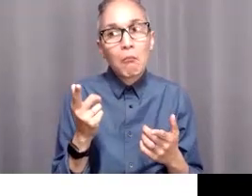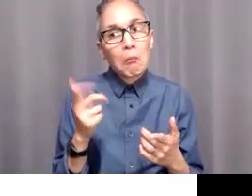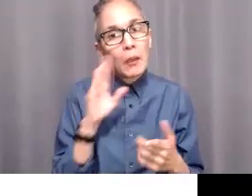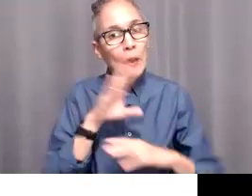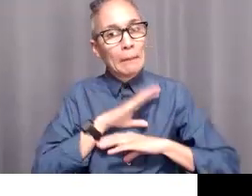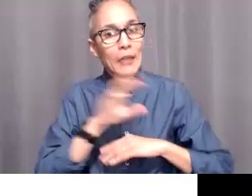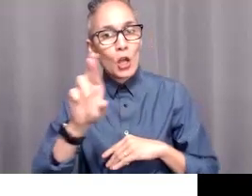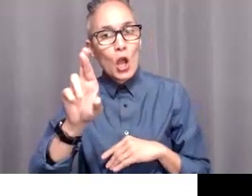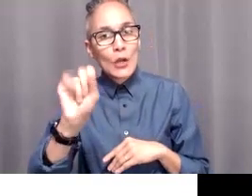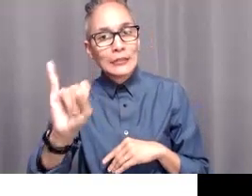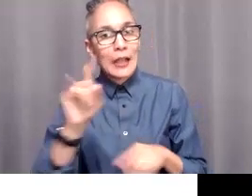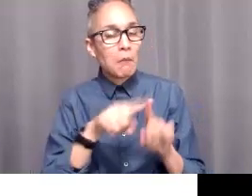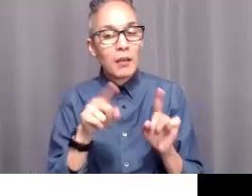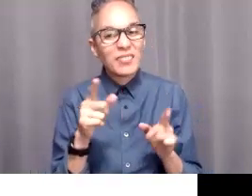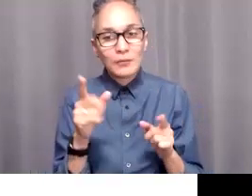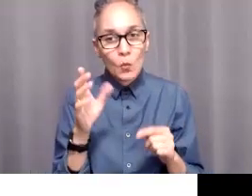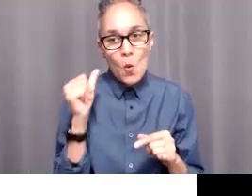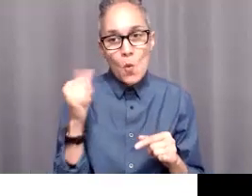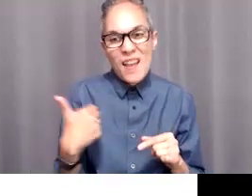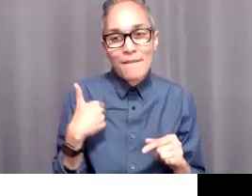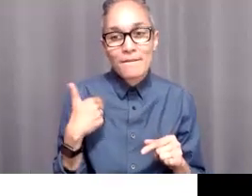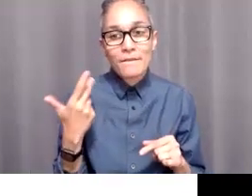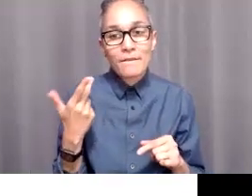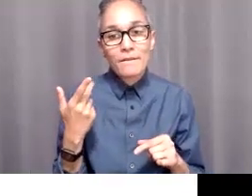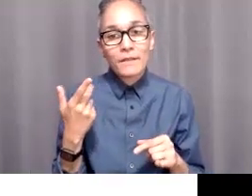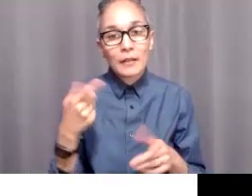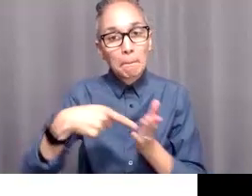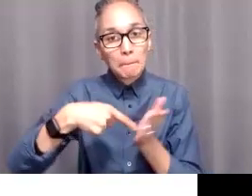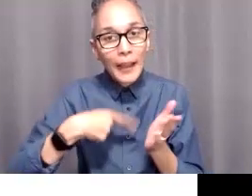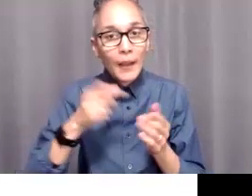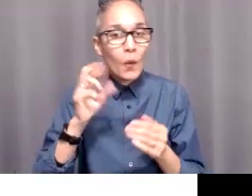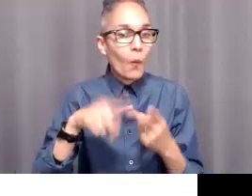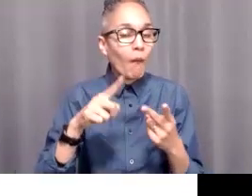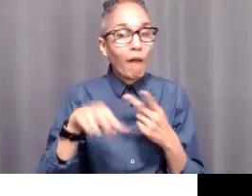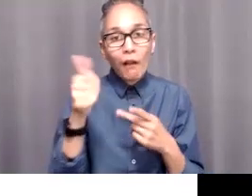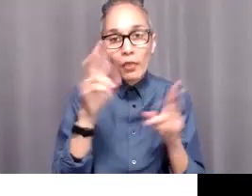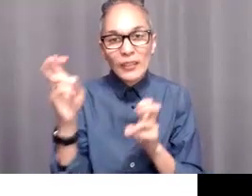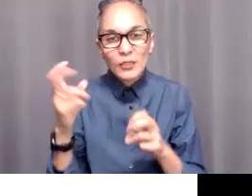but you're not going to get, you know, adequately paid or there's some other issues or you're coming in